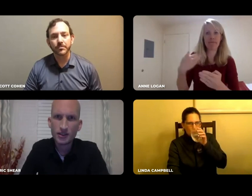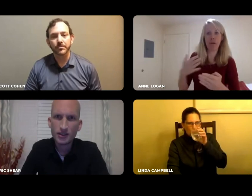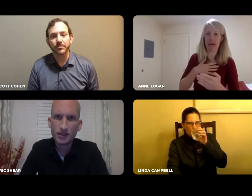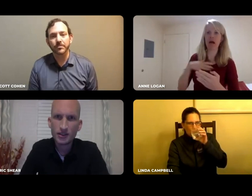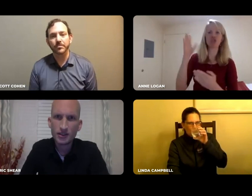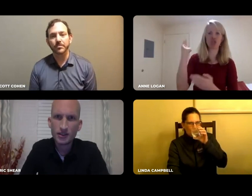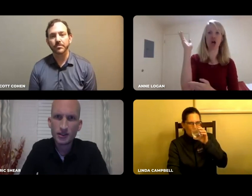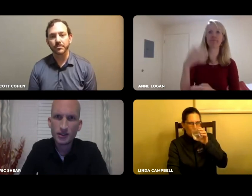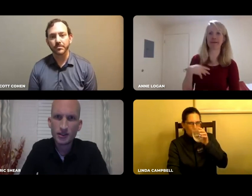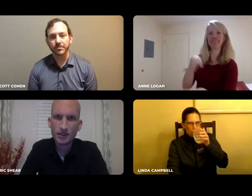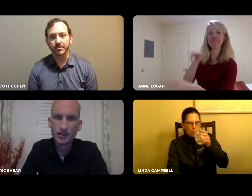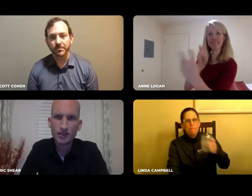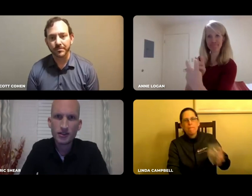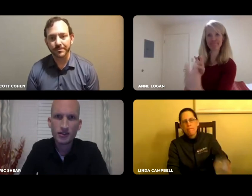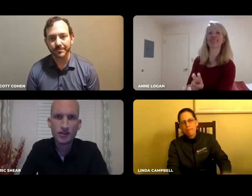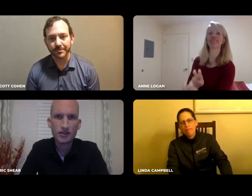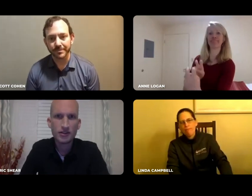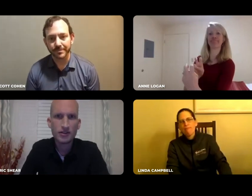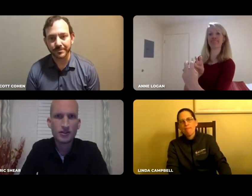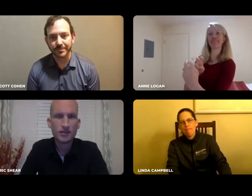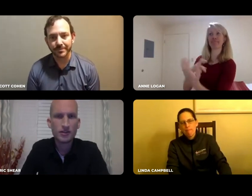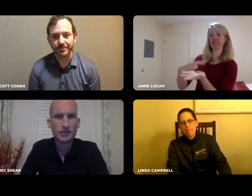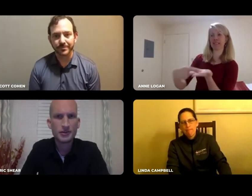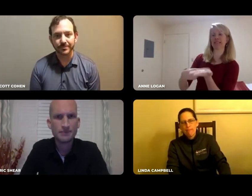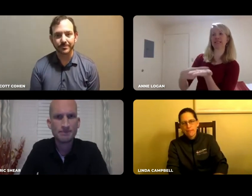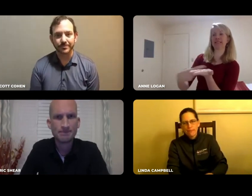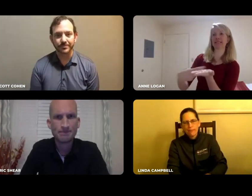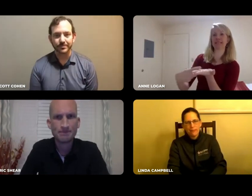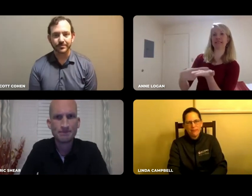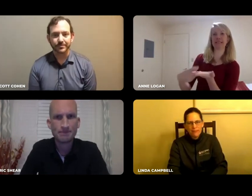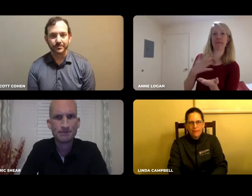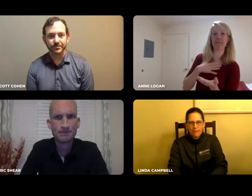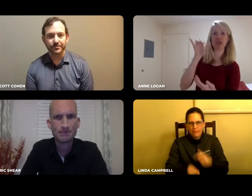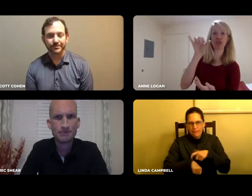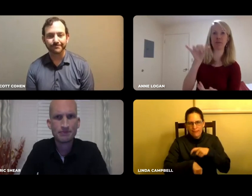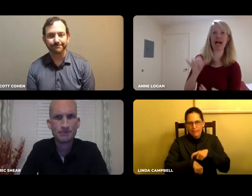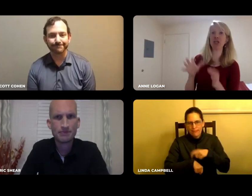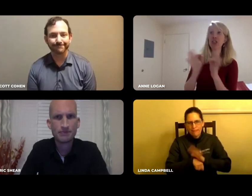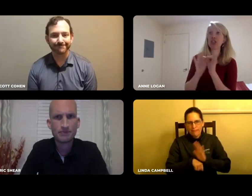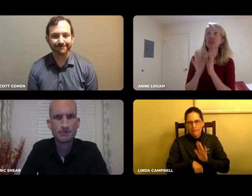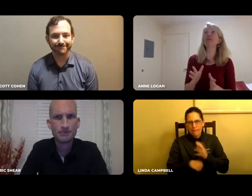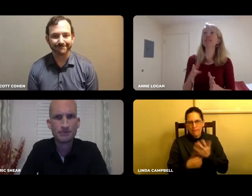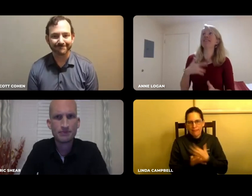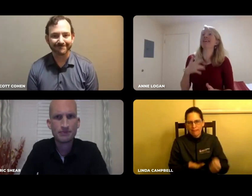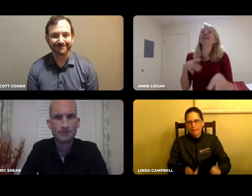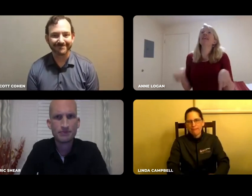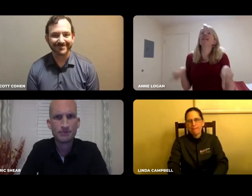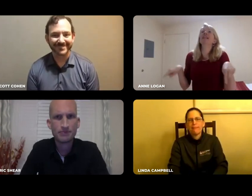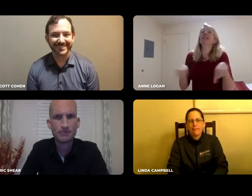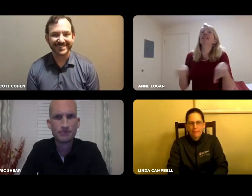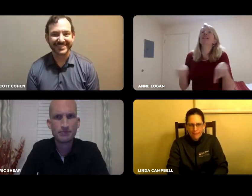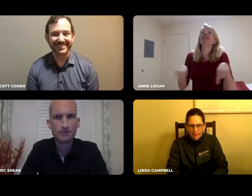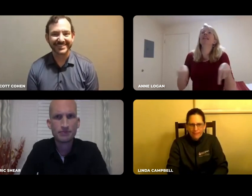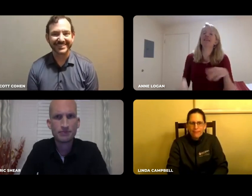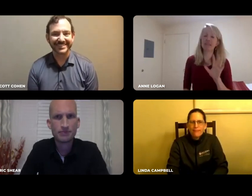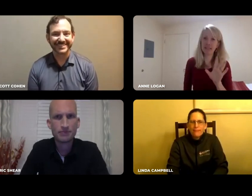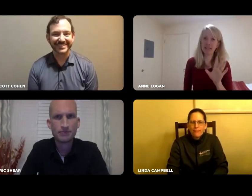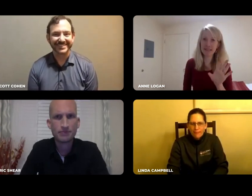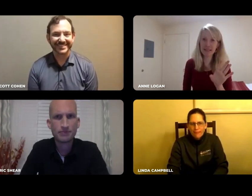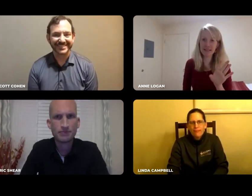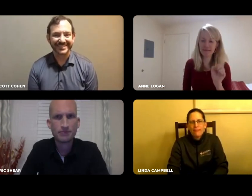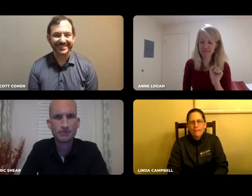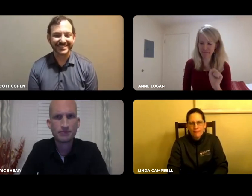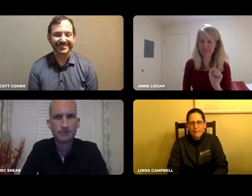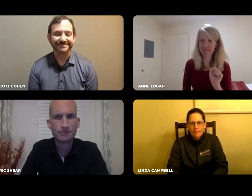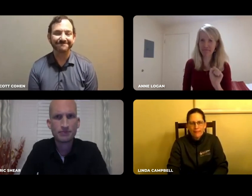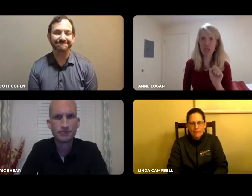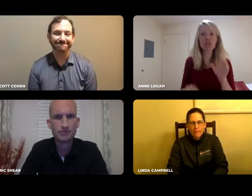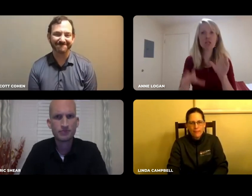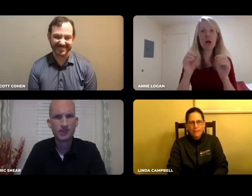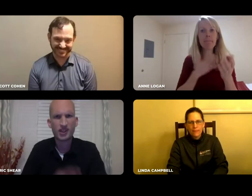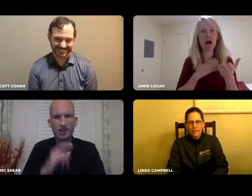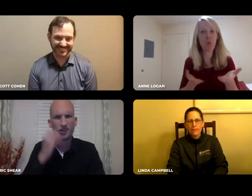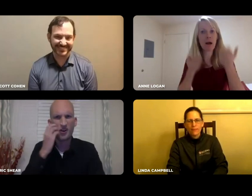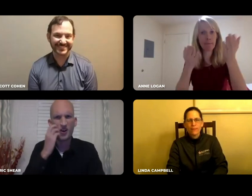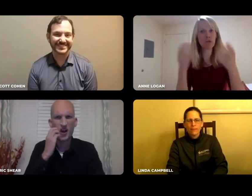I had to use a local interpreter and give the terminology to the interpreter who